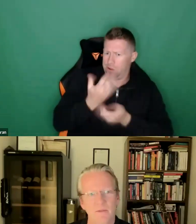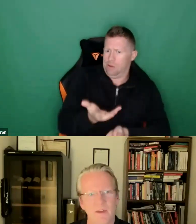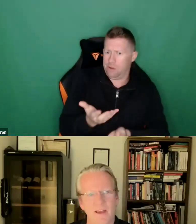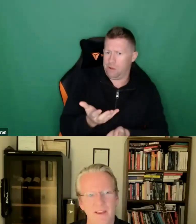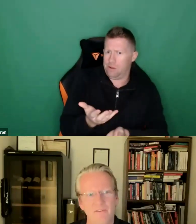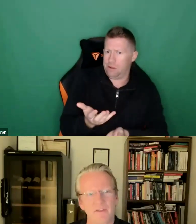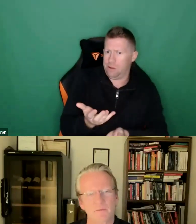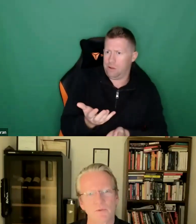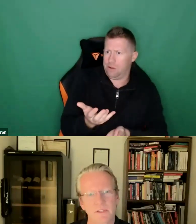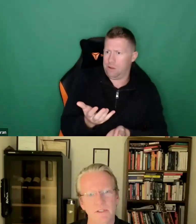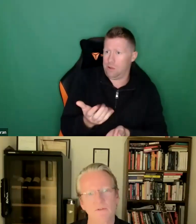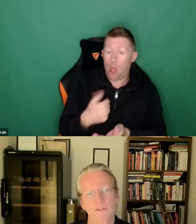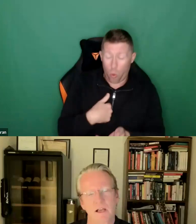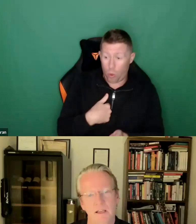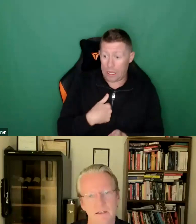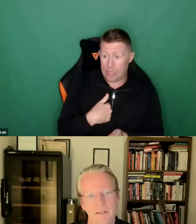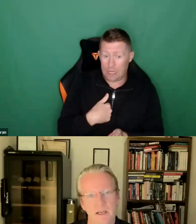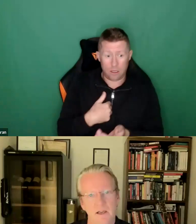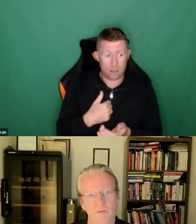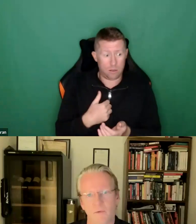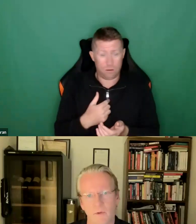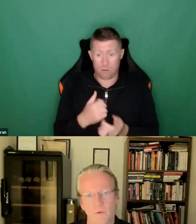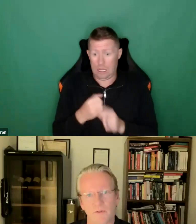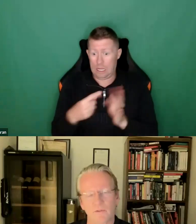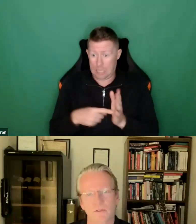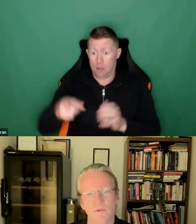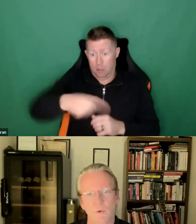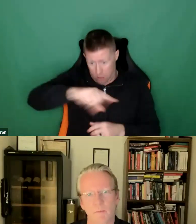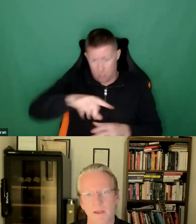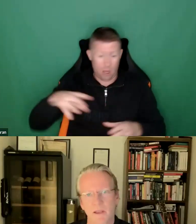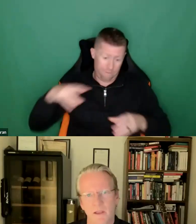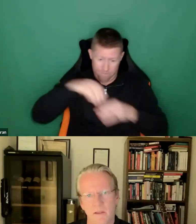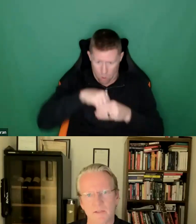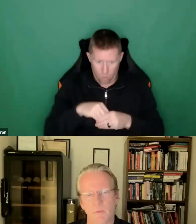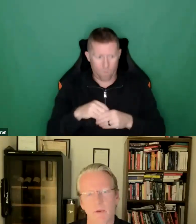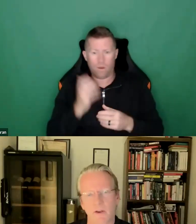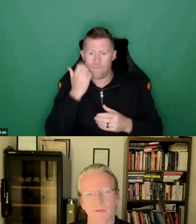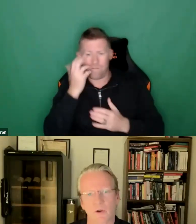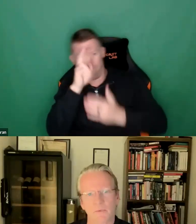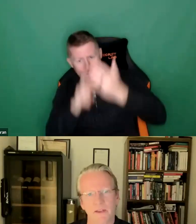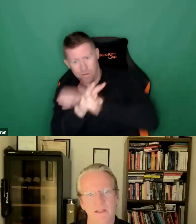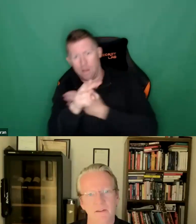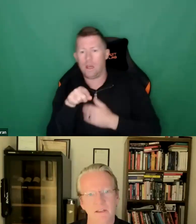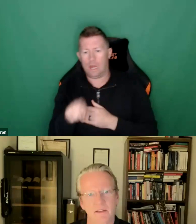well-being. So as soon as we give them voice and even more than that, as soon as we